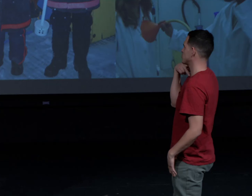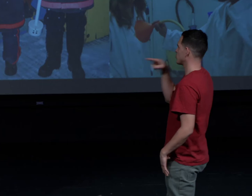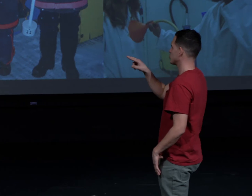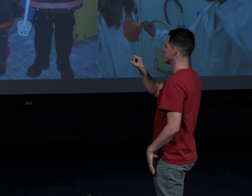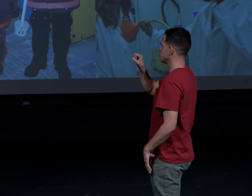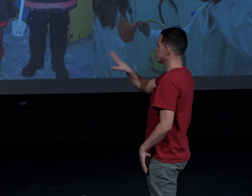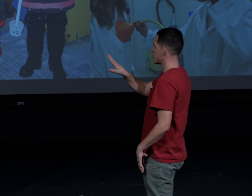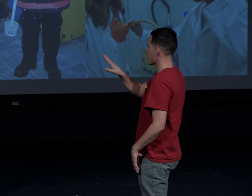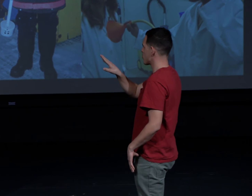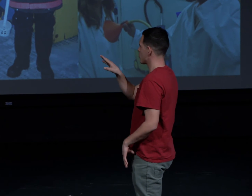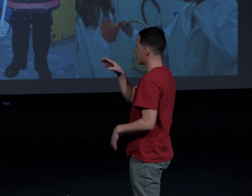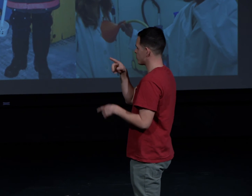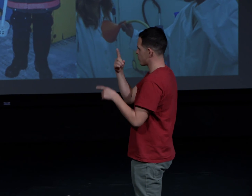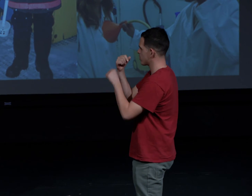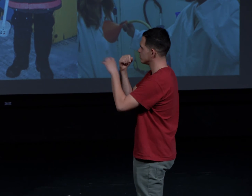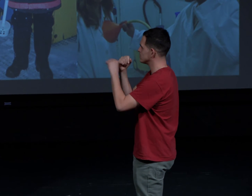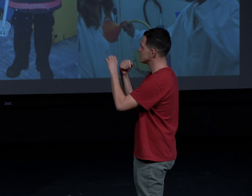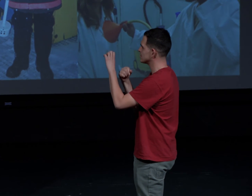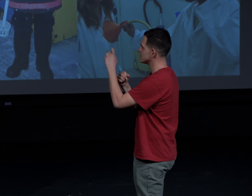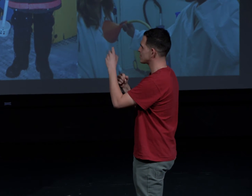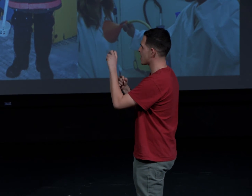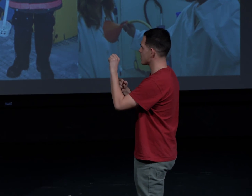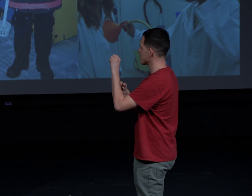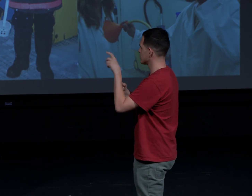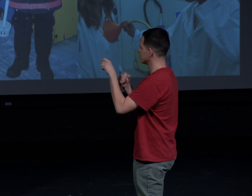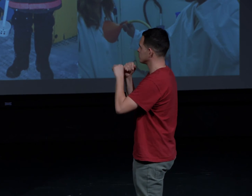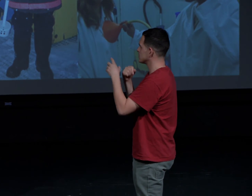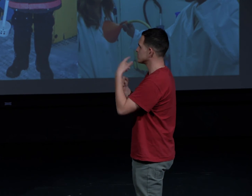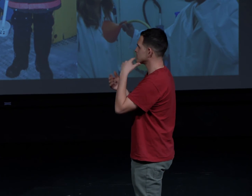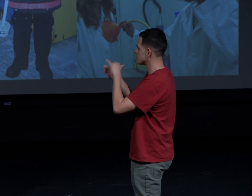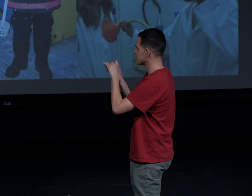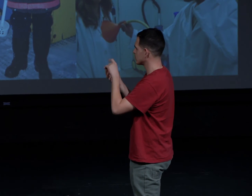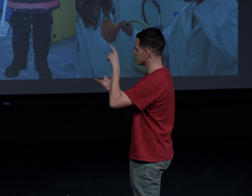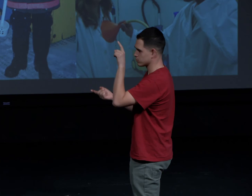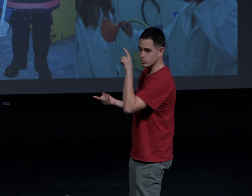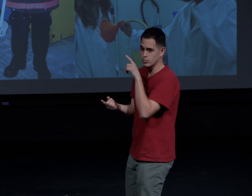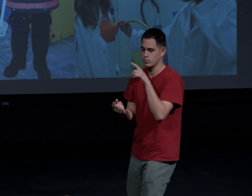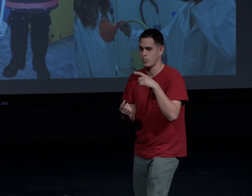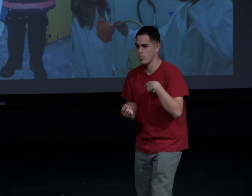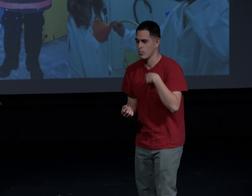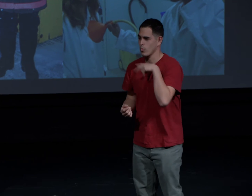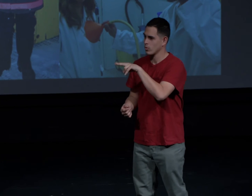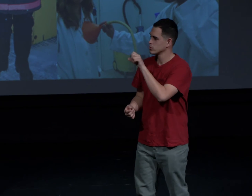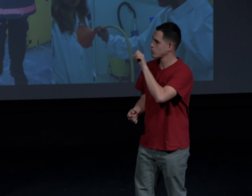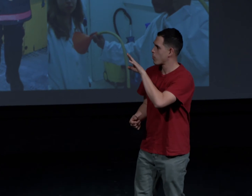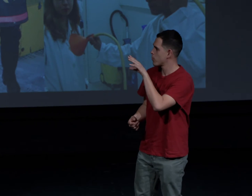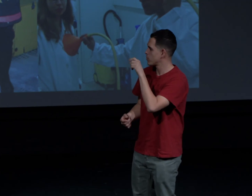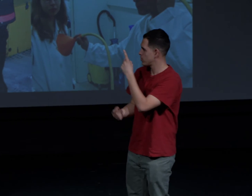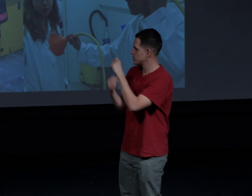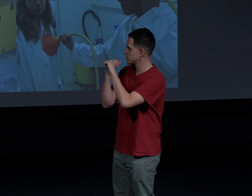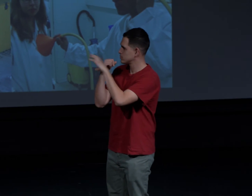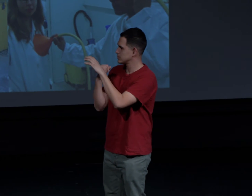Hello there. I was just watching the Super Bowl and I saw one of the commercials there, oh sorry, not everybody could see me.